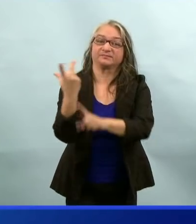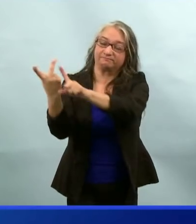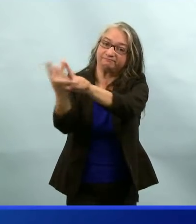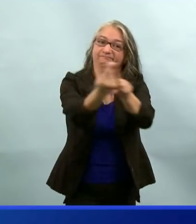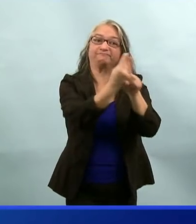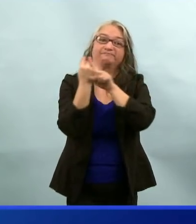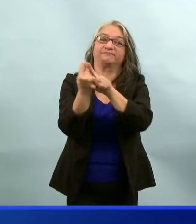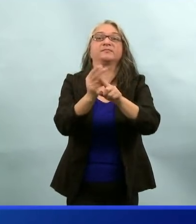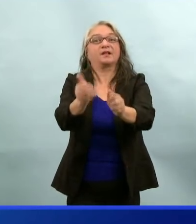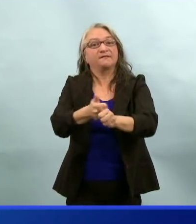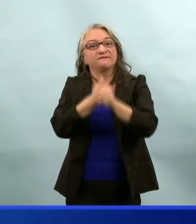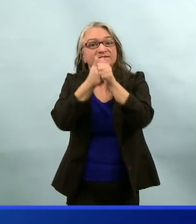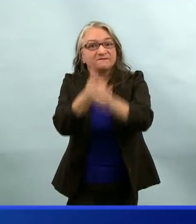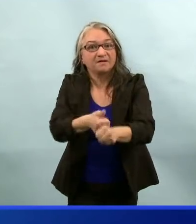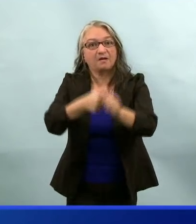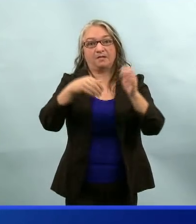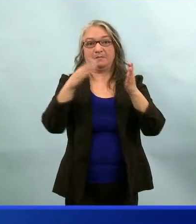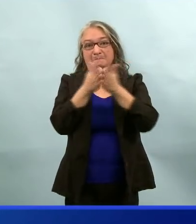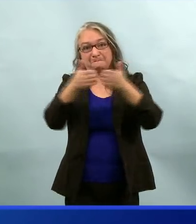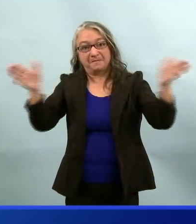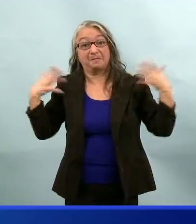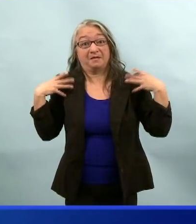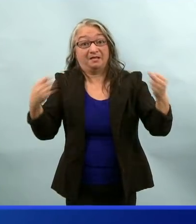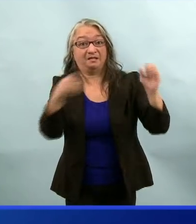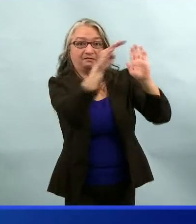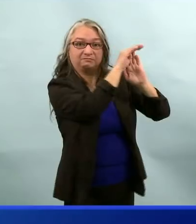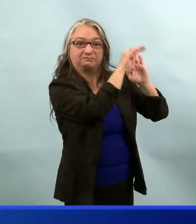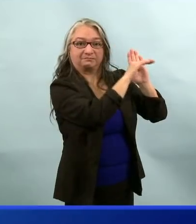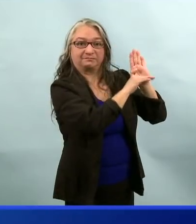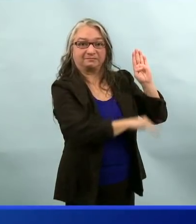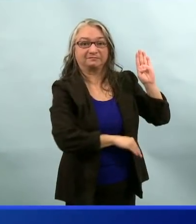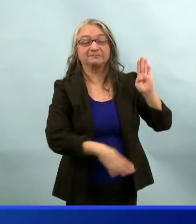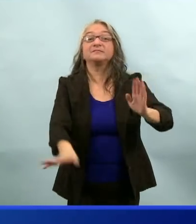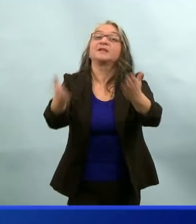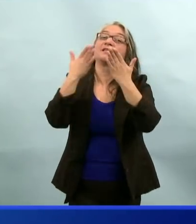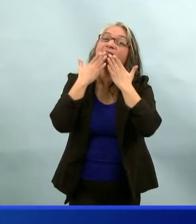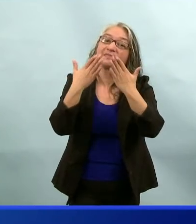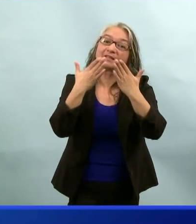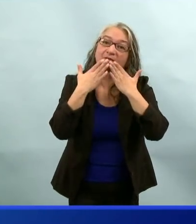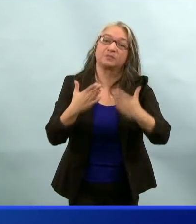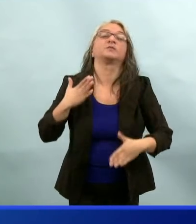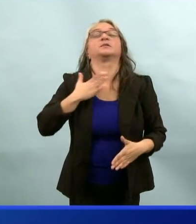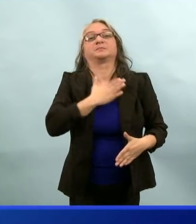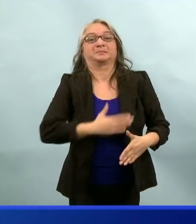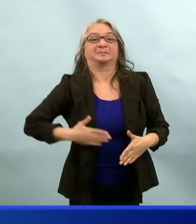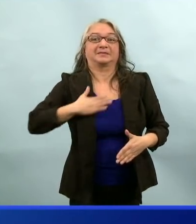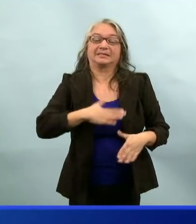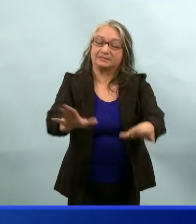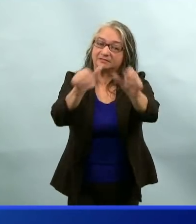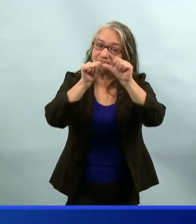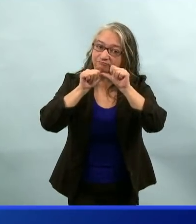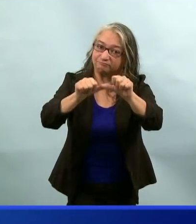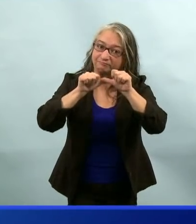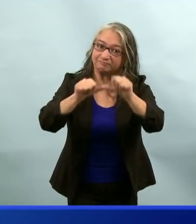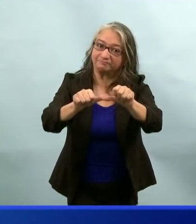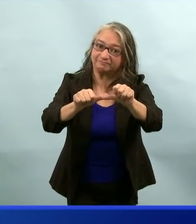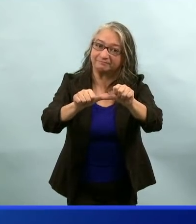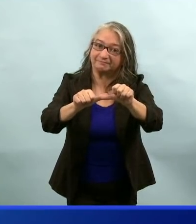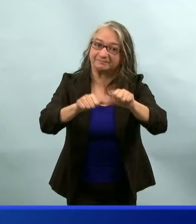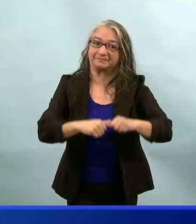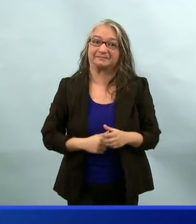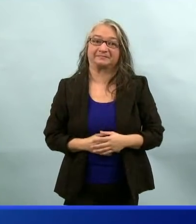i also want to say thank you please continue to do so for everyone else please consider your position